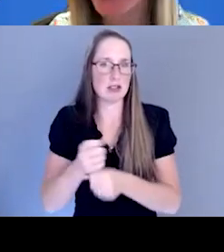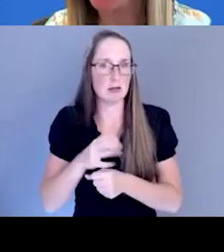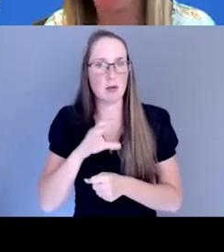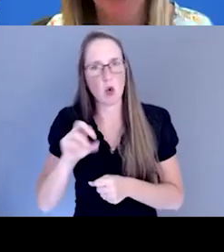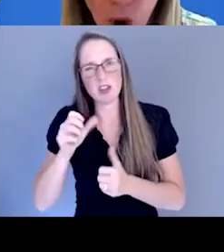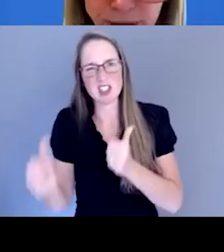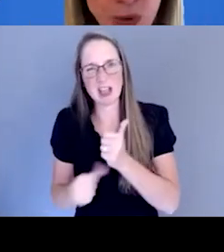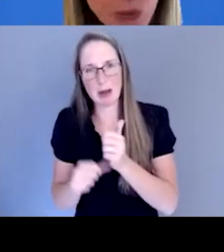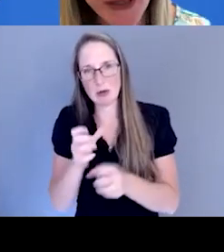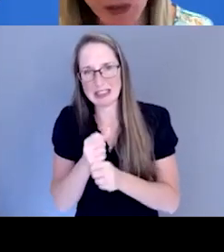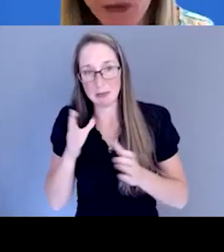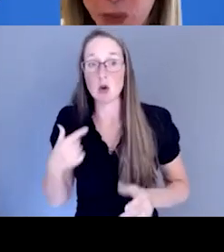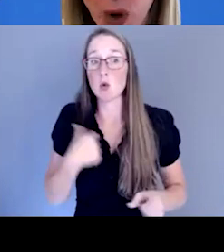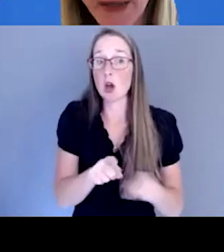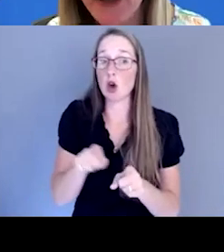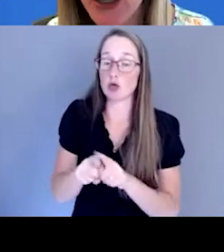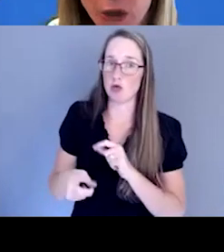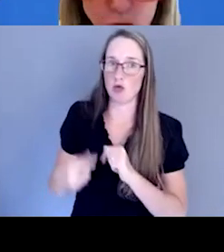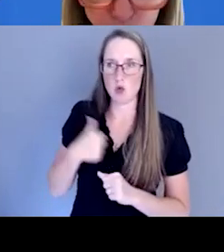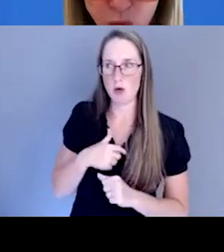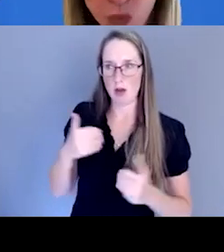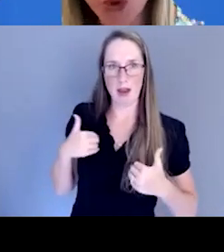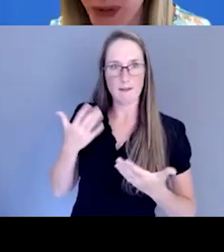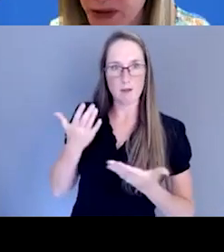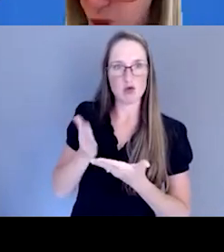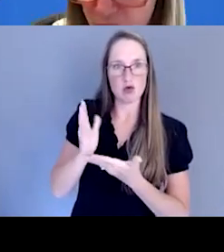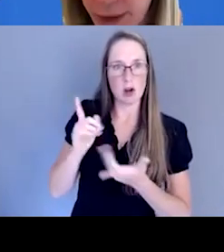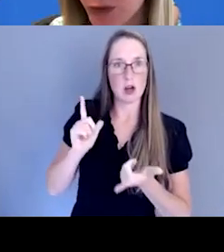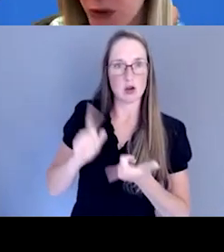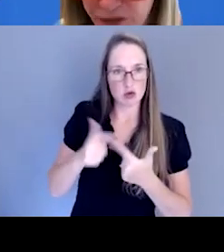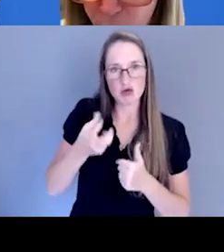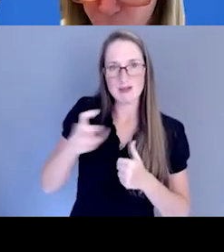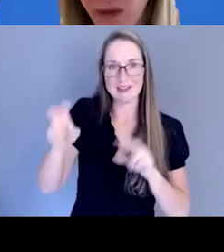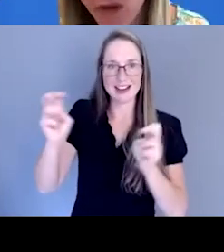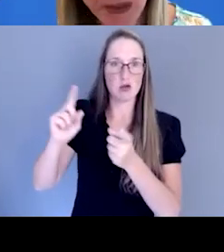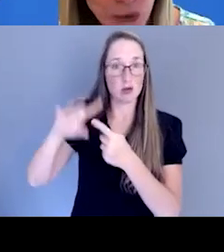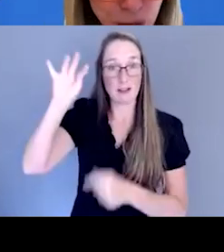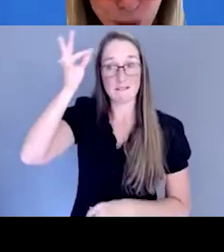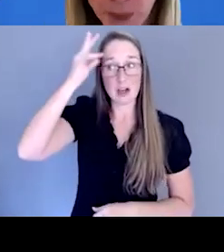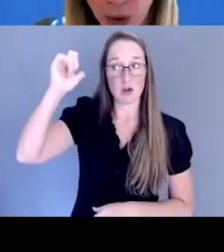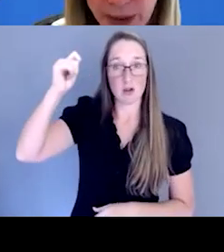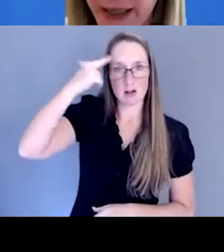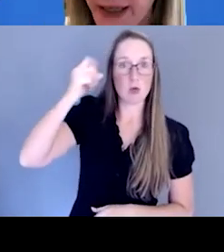We also reserve the right to transfer the title to the federal government or a third party at